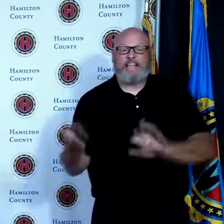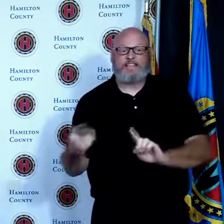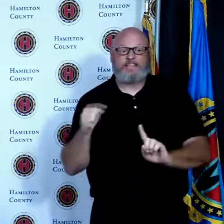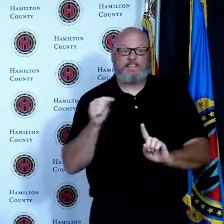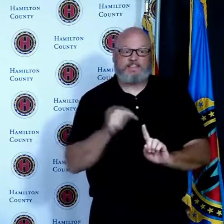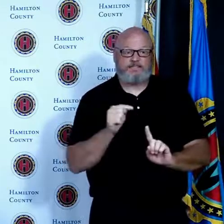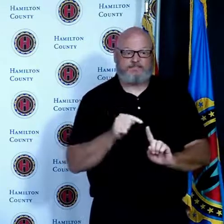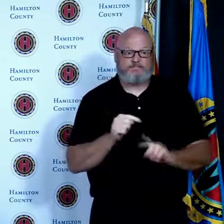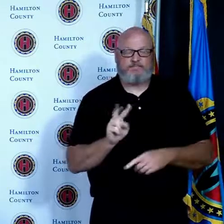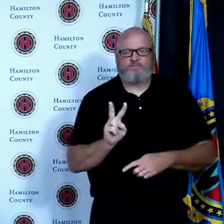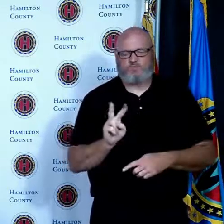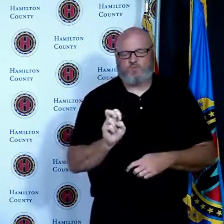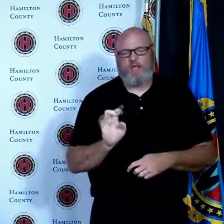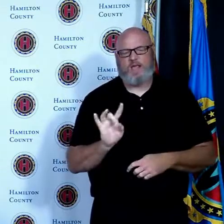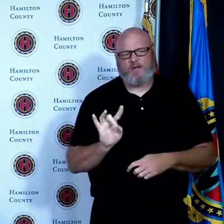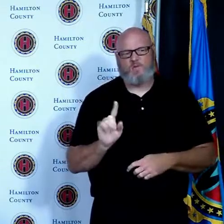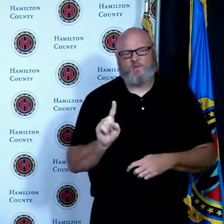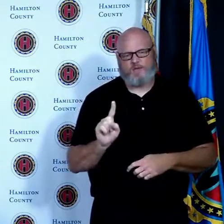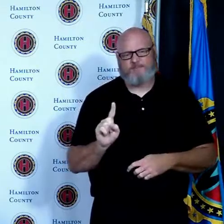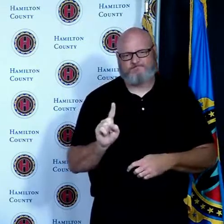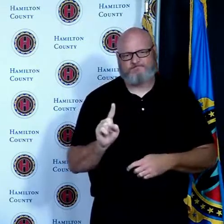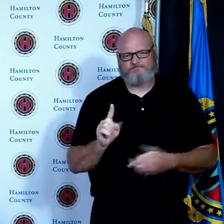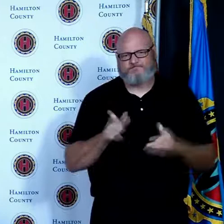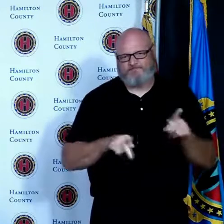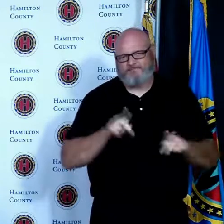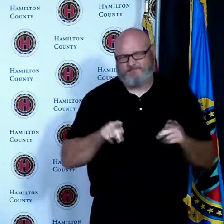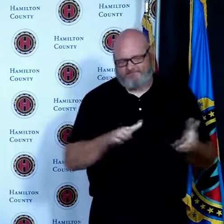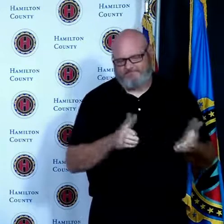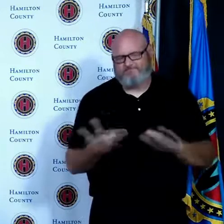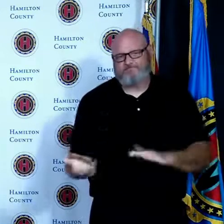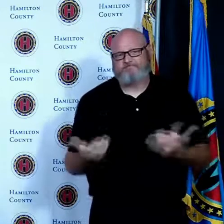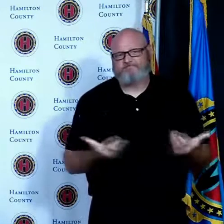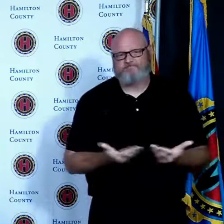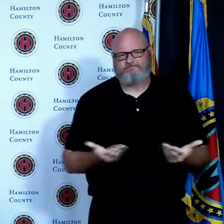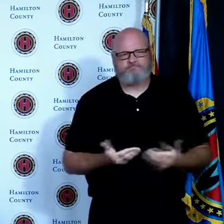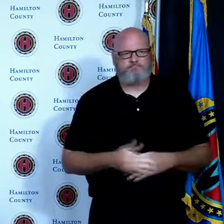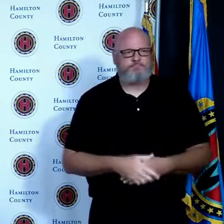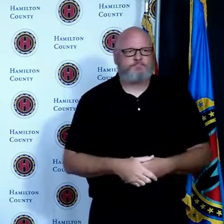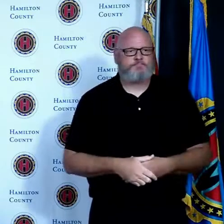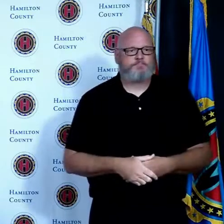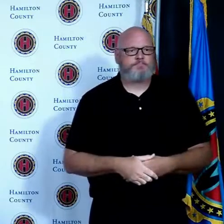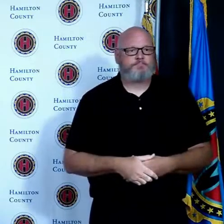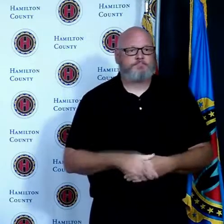on positive cases the increase is 404 for hospitalizations the increase from